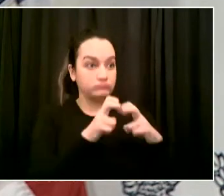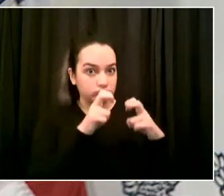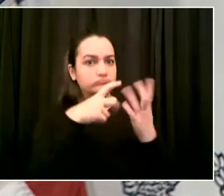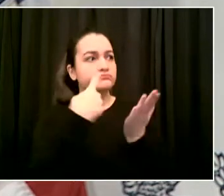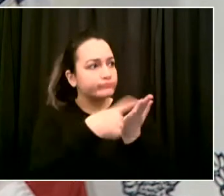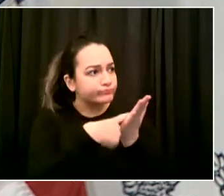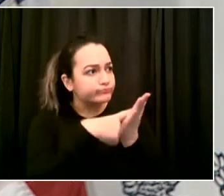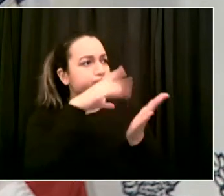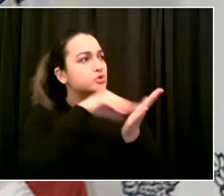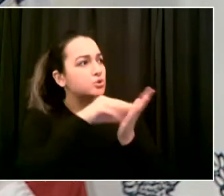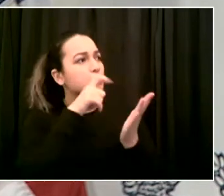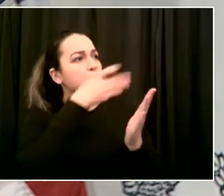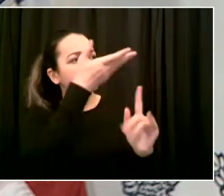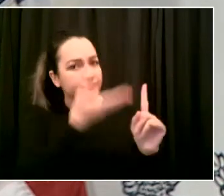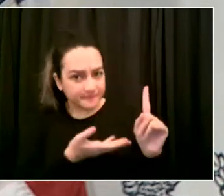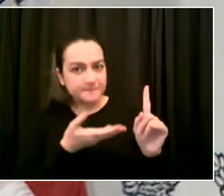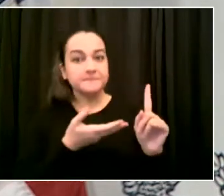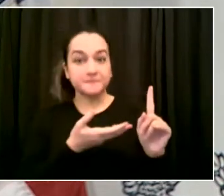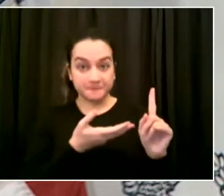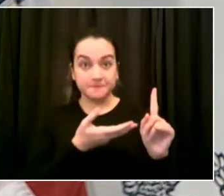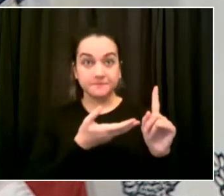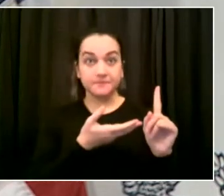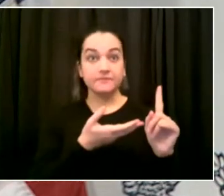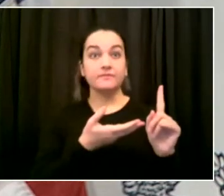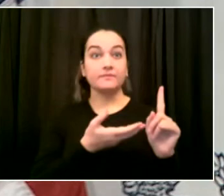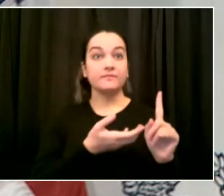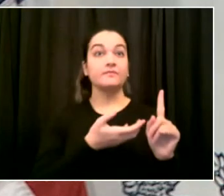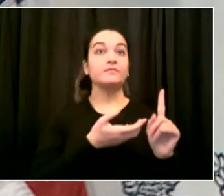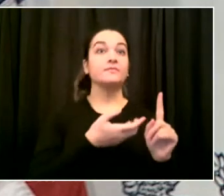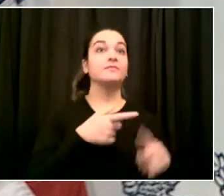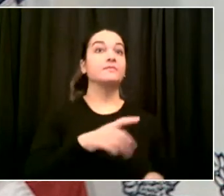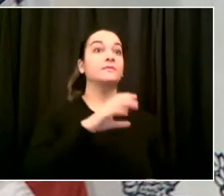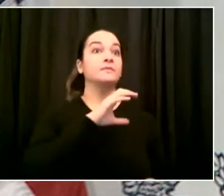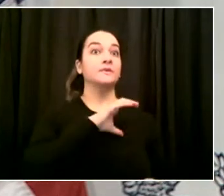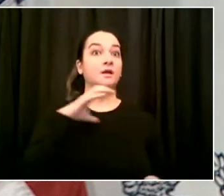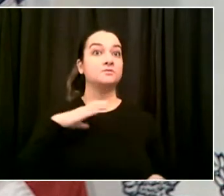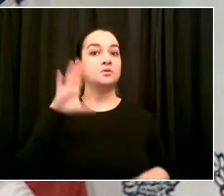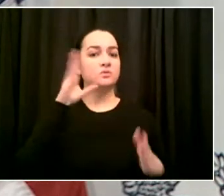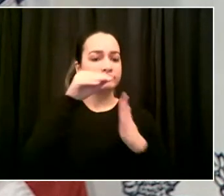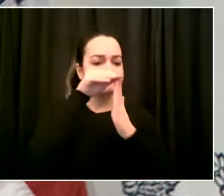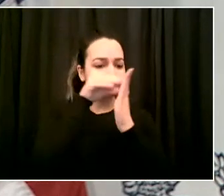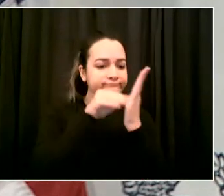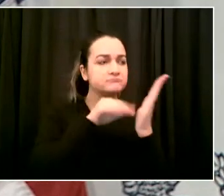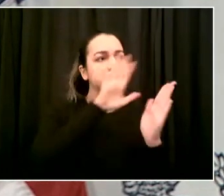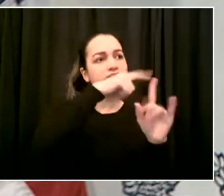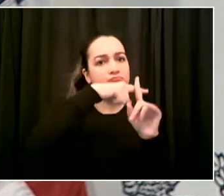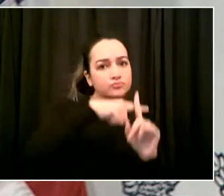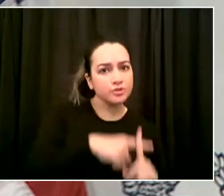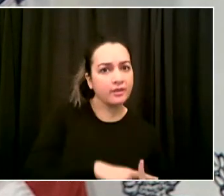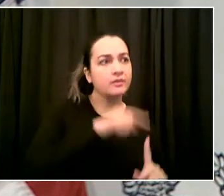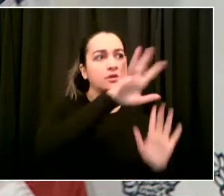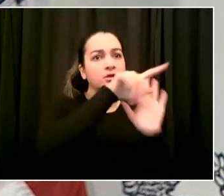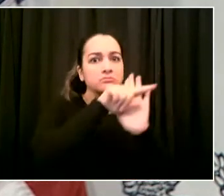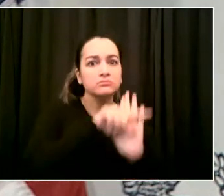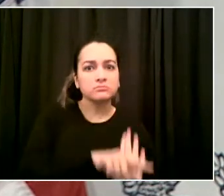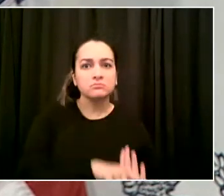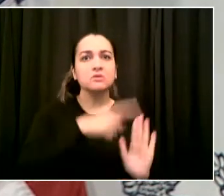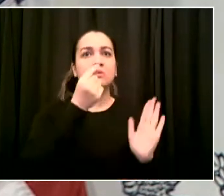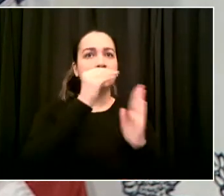COMMISSIONER ON EACH OF THEM. THE COCOMMISMMISN IR